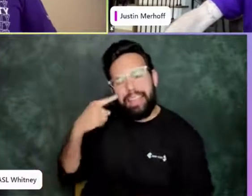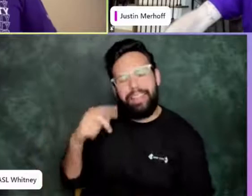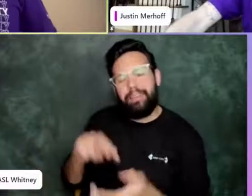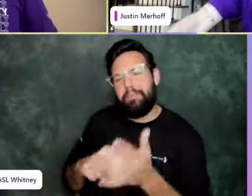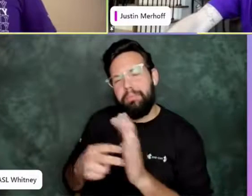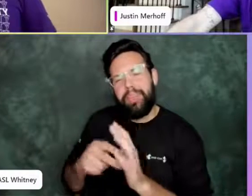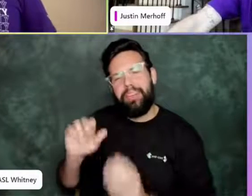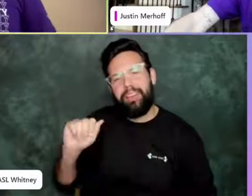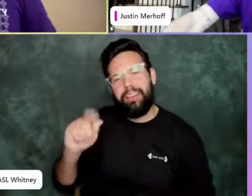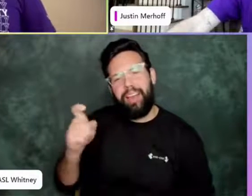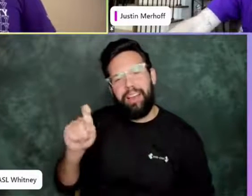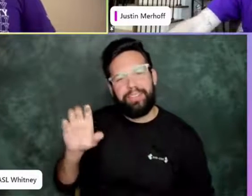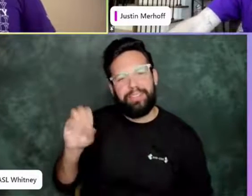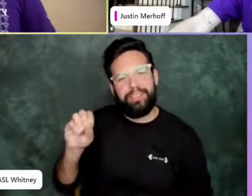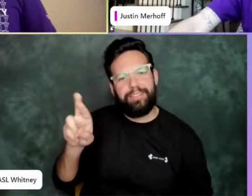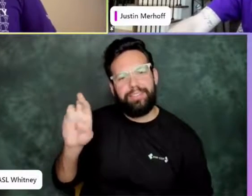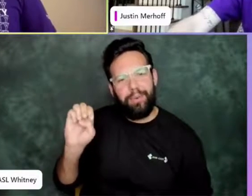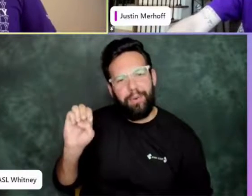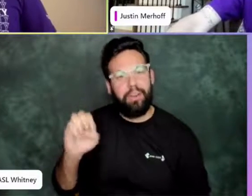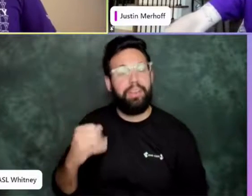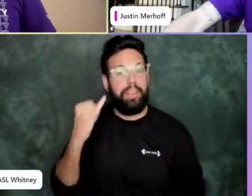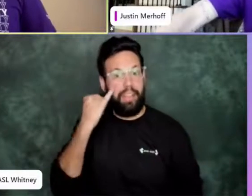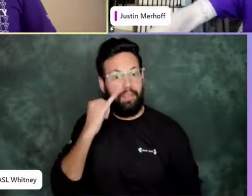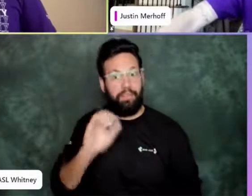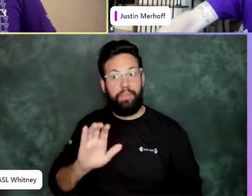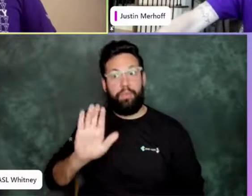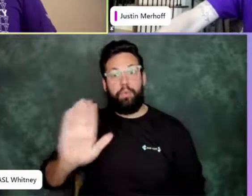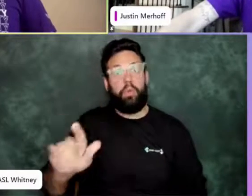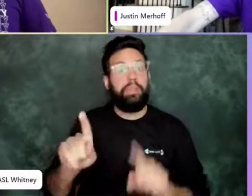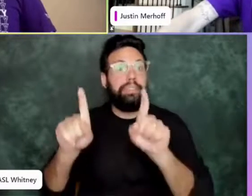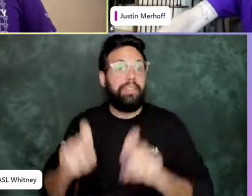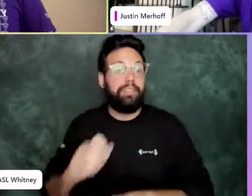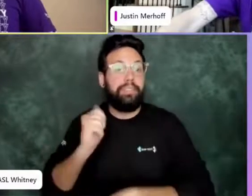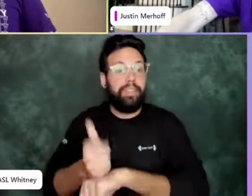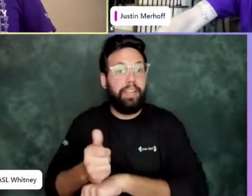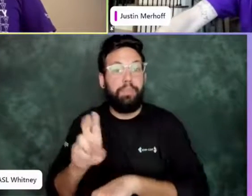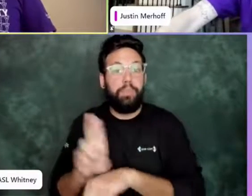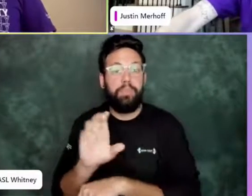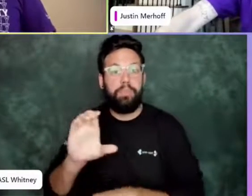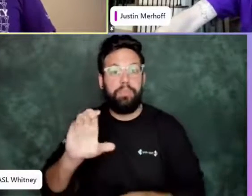No, if that's the testing setup you're working with, you can definitely make it work with that setup.